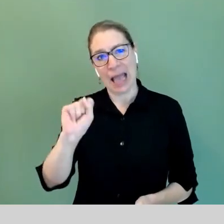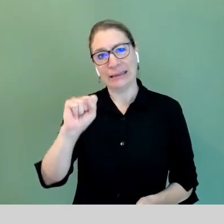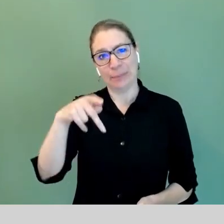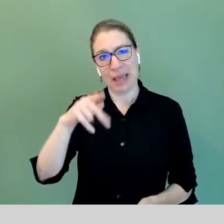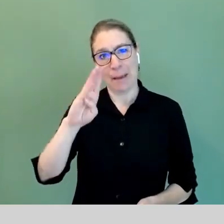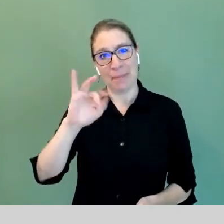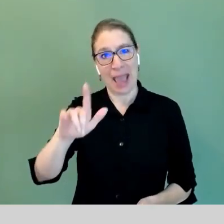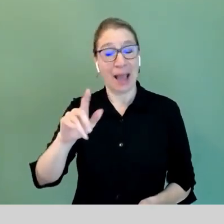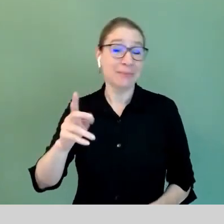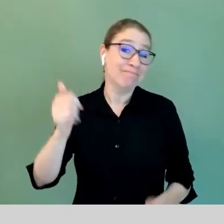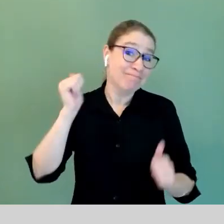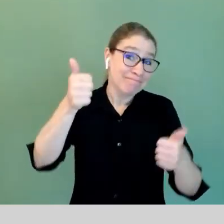and see you soon.